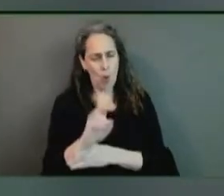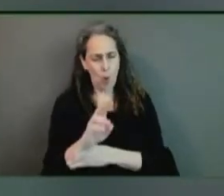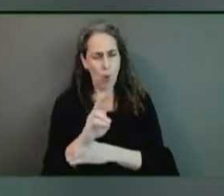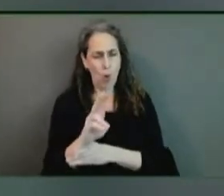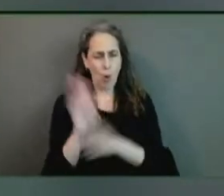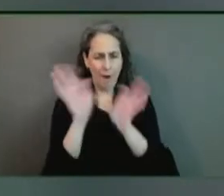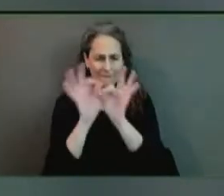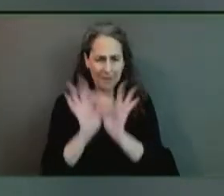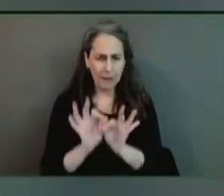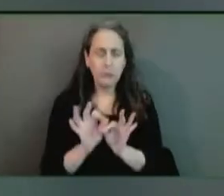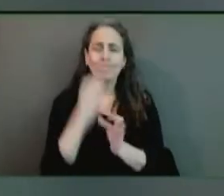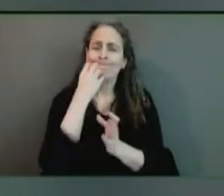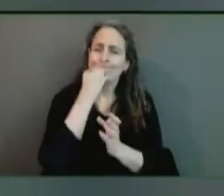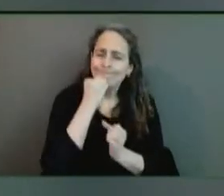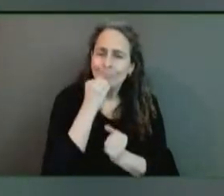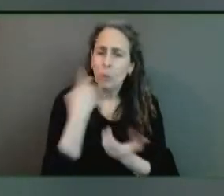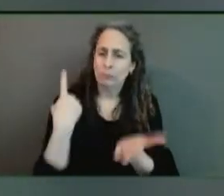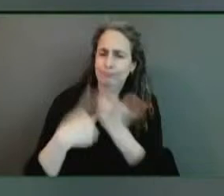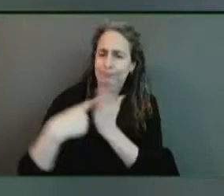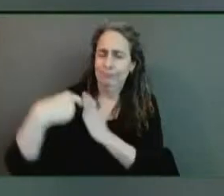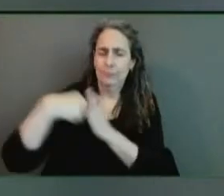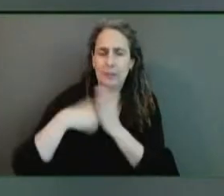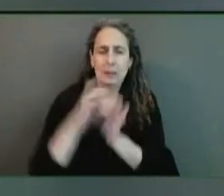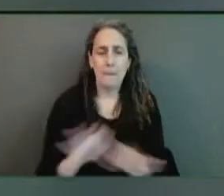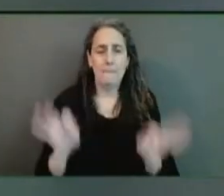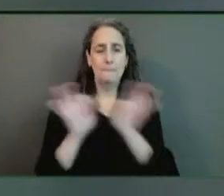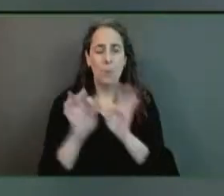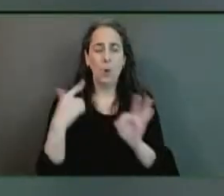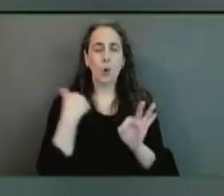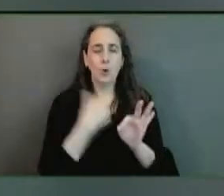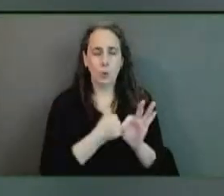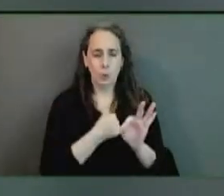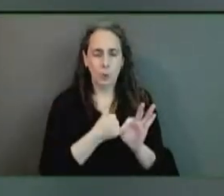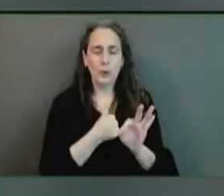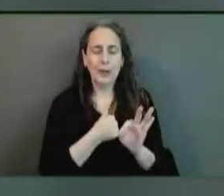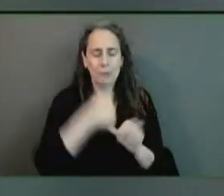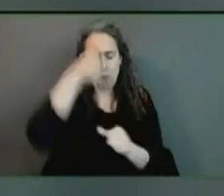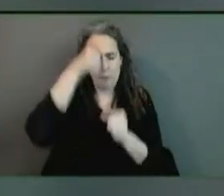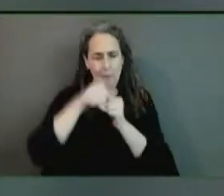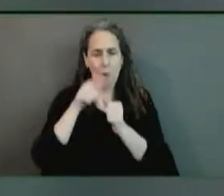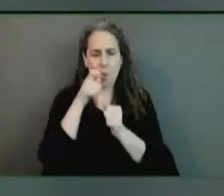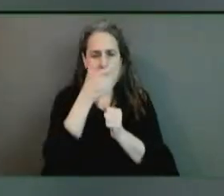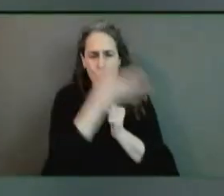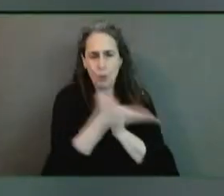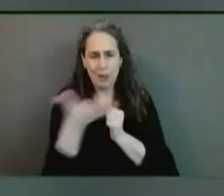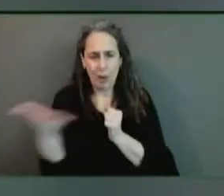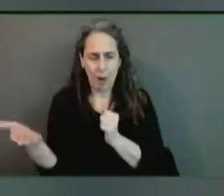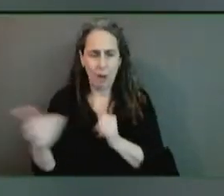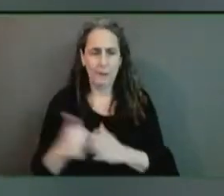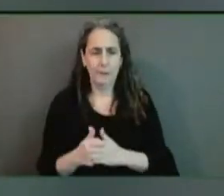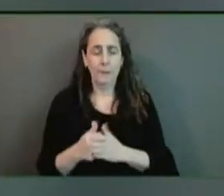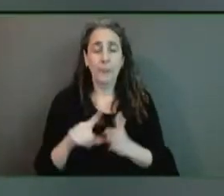about some of our core values, and as we dive into these important conversations, it's easing this evening. It is